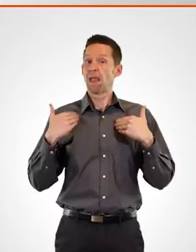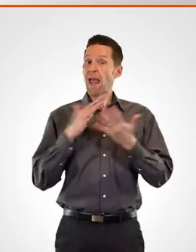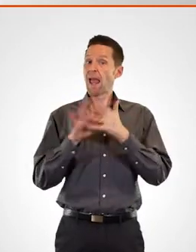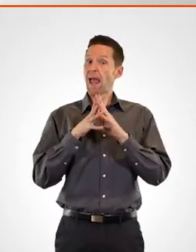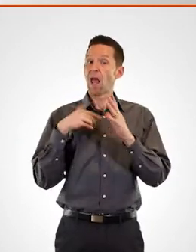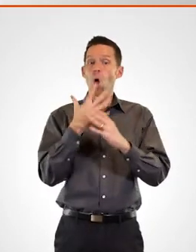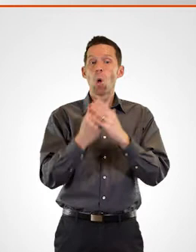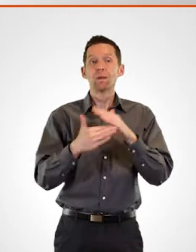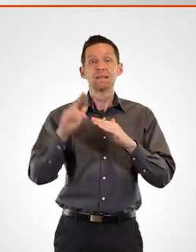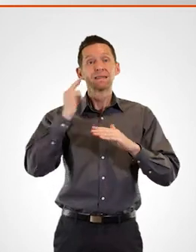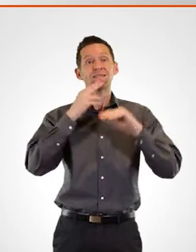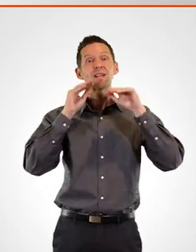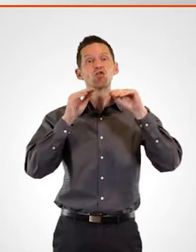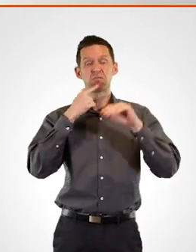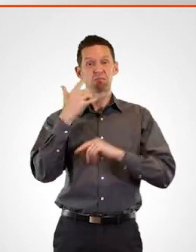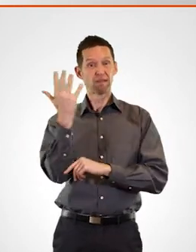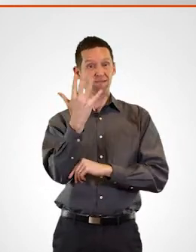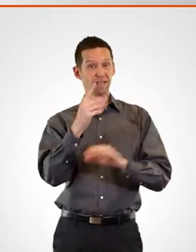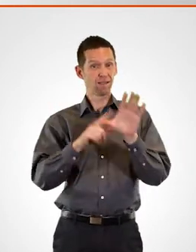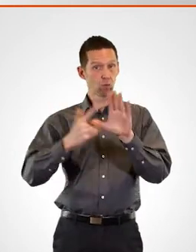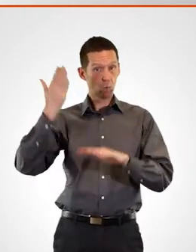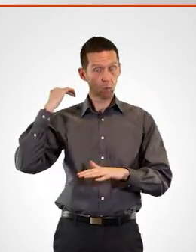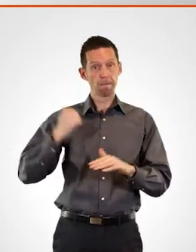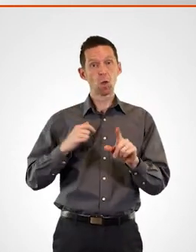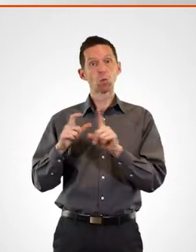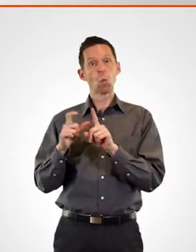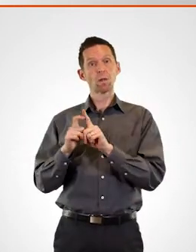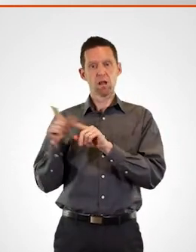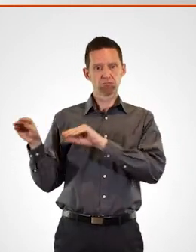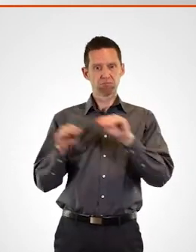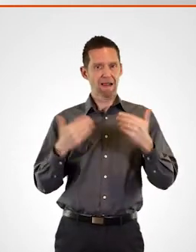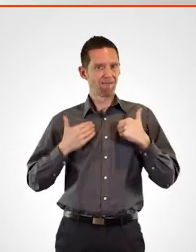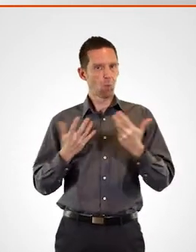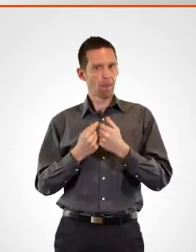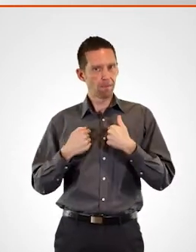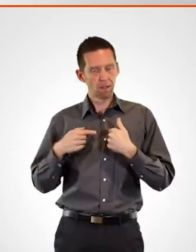I really got into the field of deaf education about 15 years ago when my daughter came to live with me.